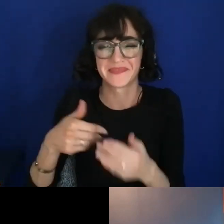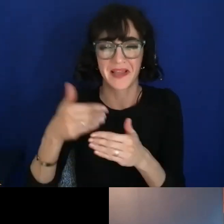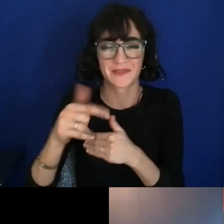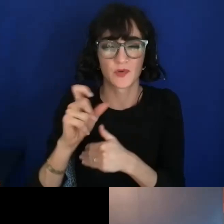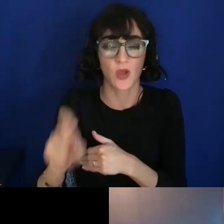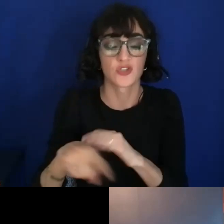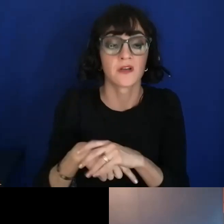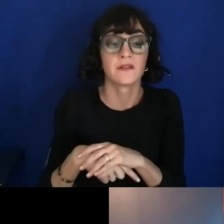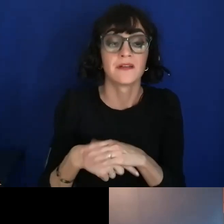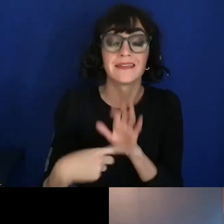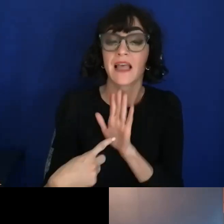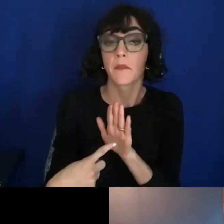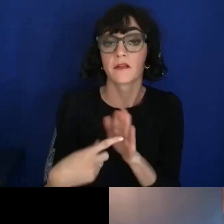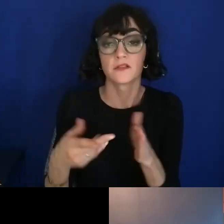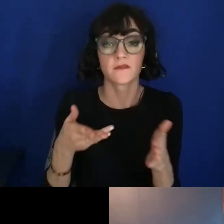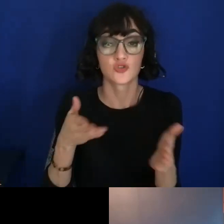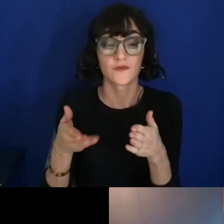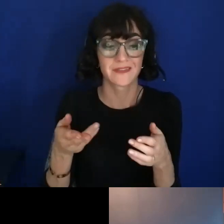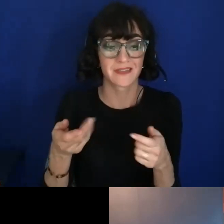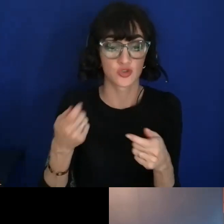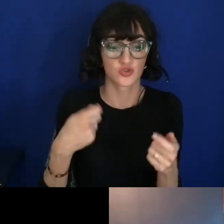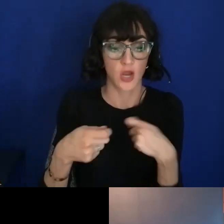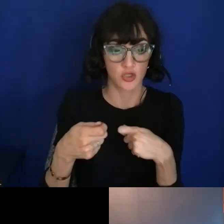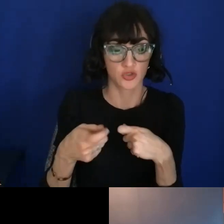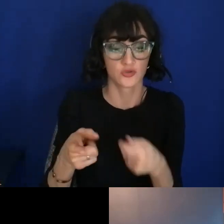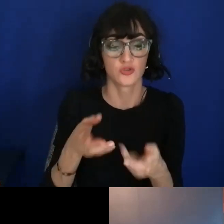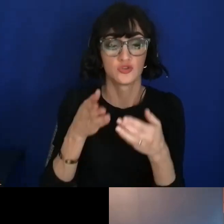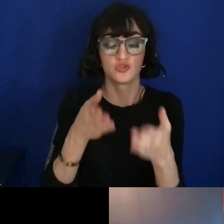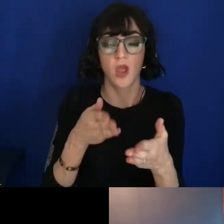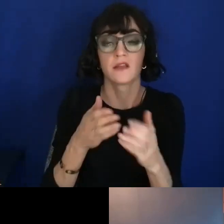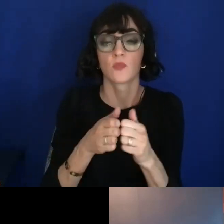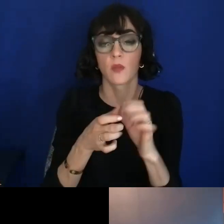are you suggesting with coordinating with harm reduction organizations? what would a